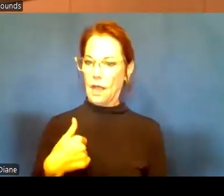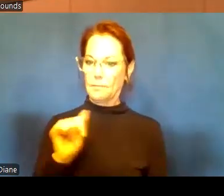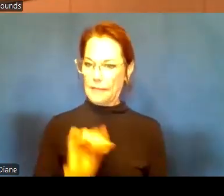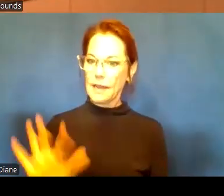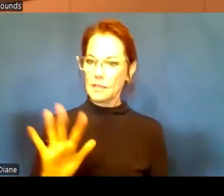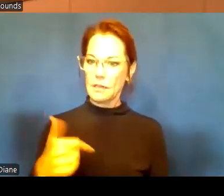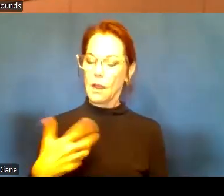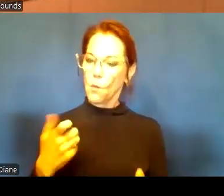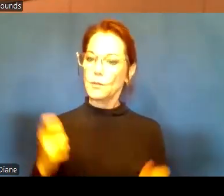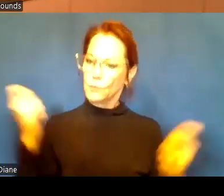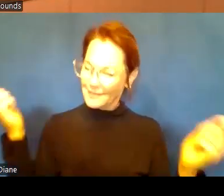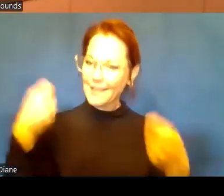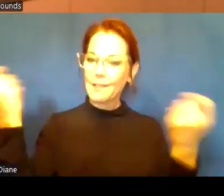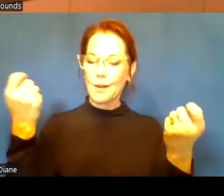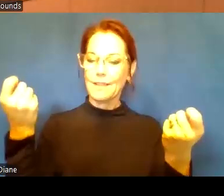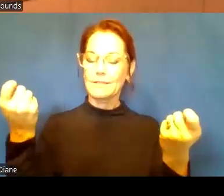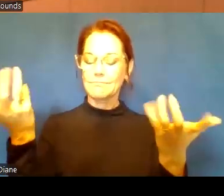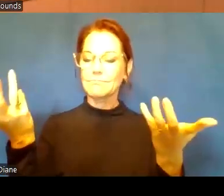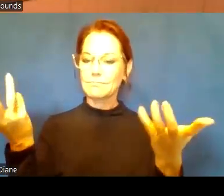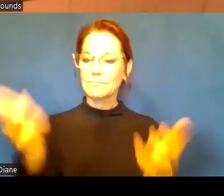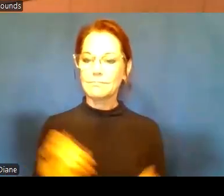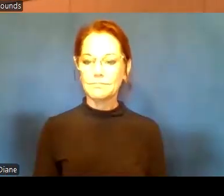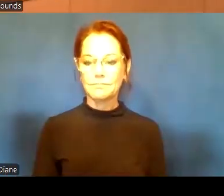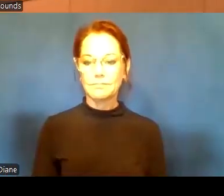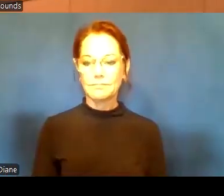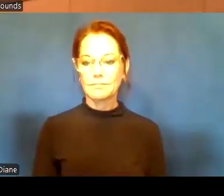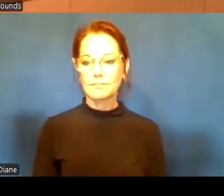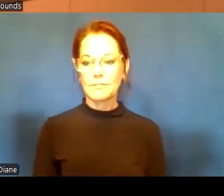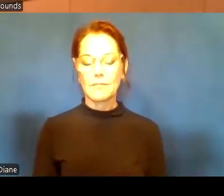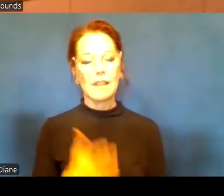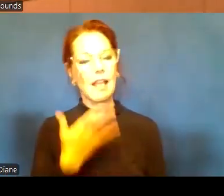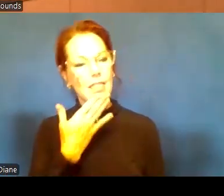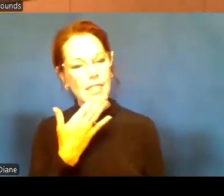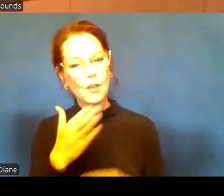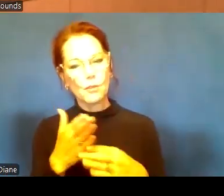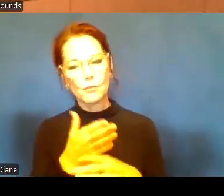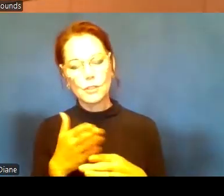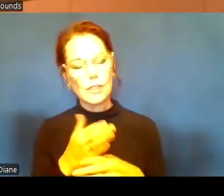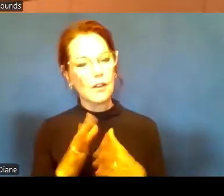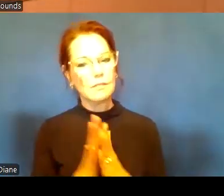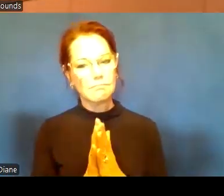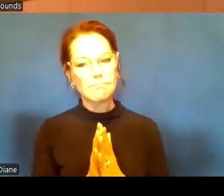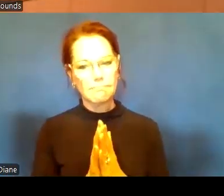so well thank you thank you for sharing um it seems like most of these questions